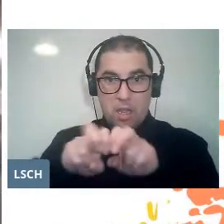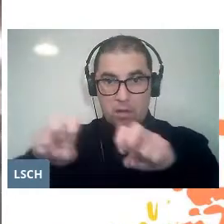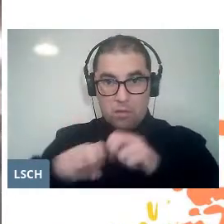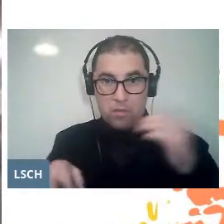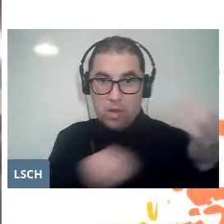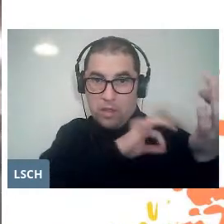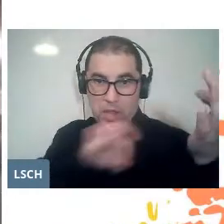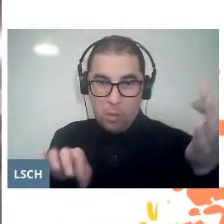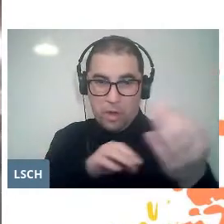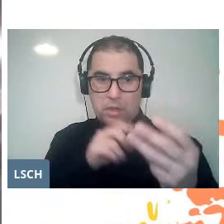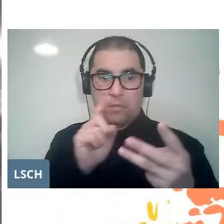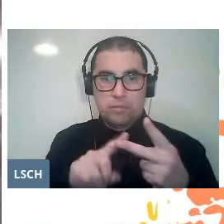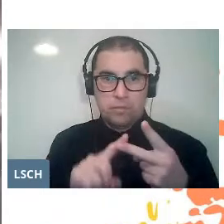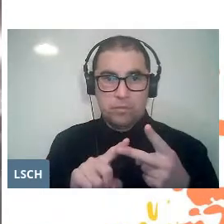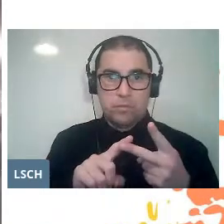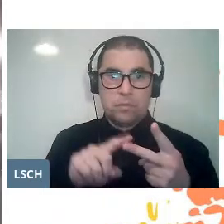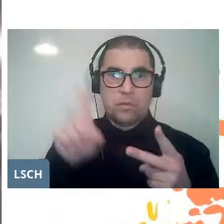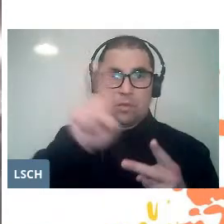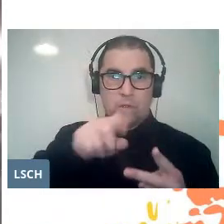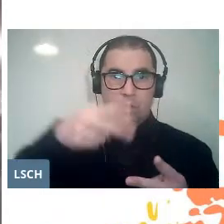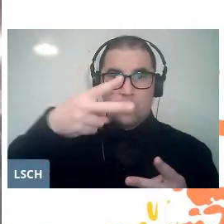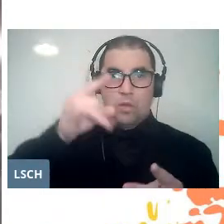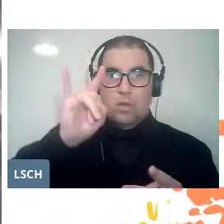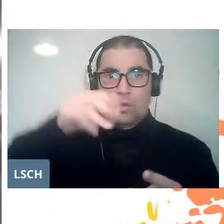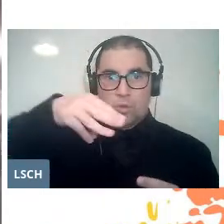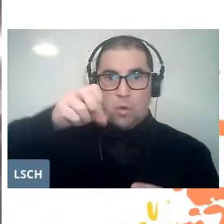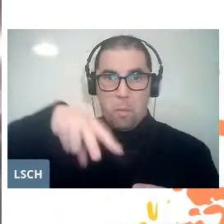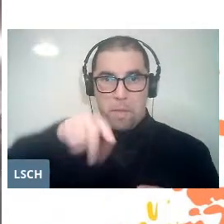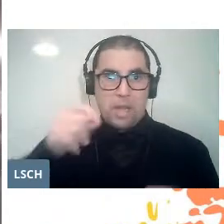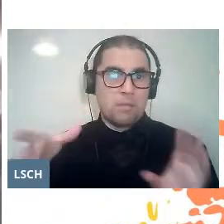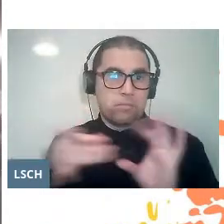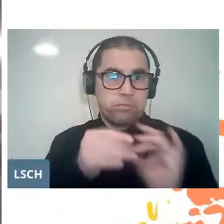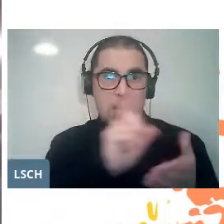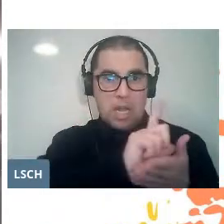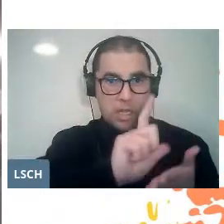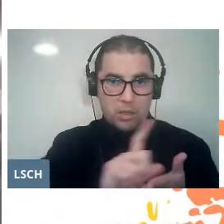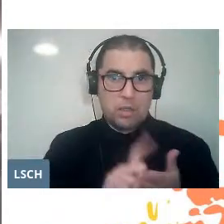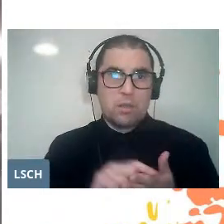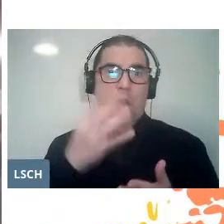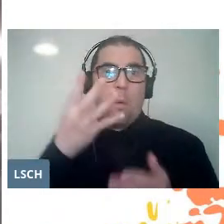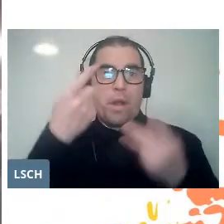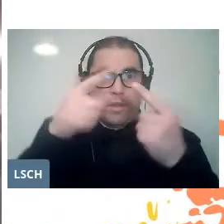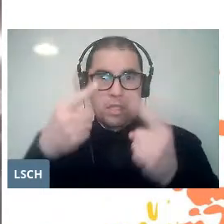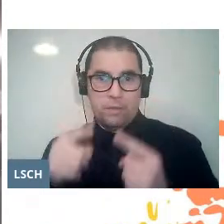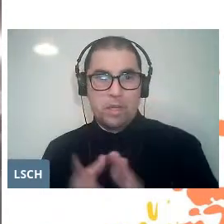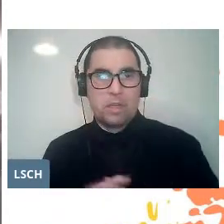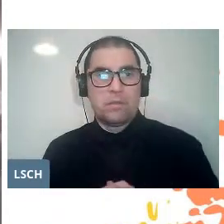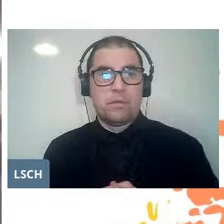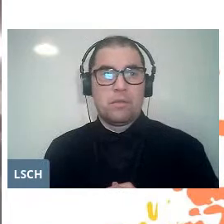the great Robert Schumann, who is linked to the literature, four symphonies, Piotr Ilyich Tchaikovsky,